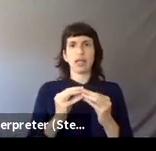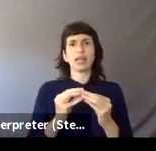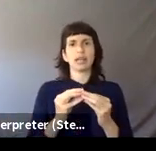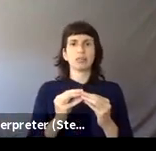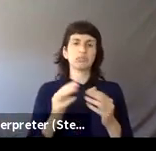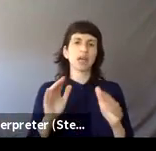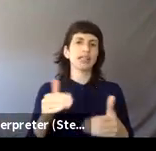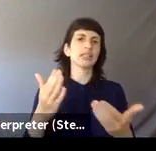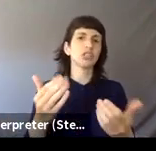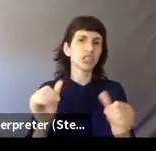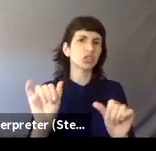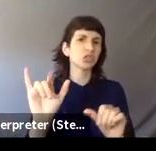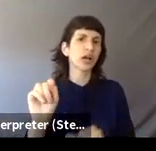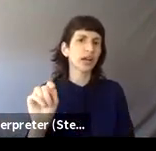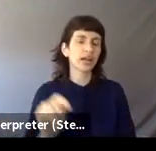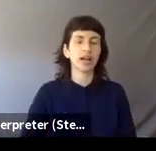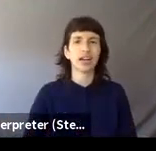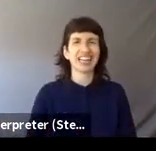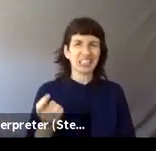So, it's not an easy fix, but I think that might work for some of you who are trying to get multiple groups to join into one meeting.